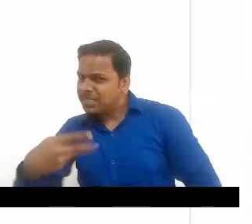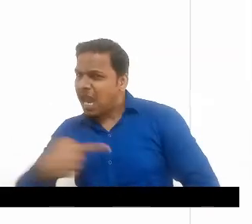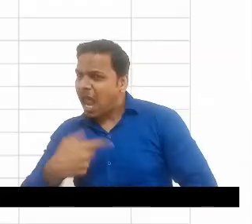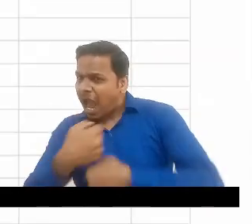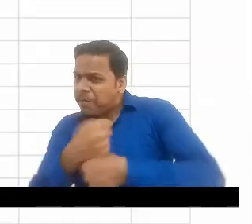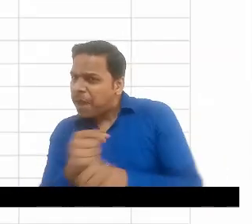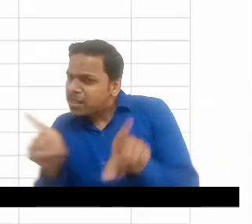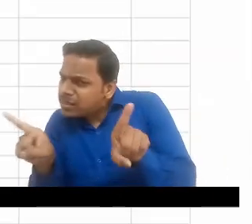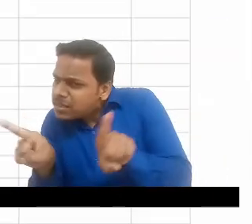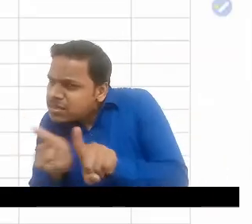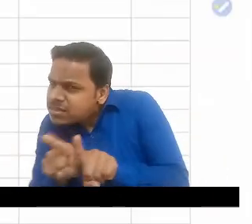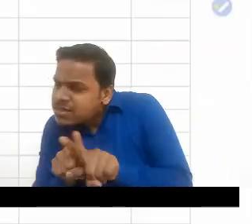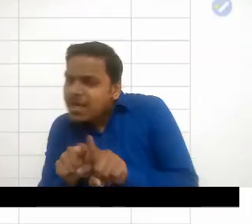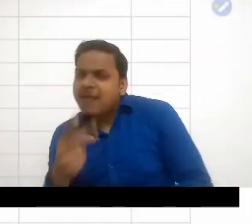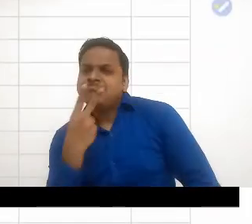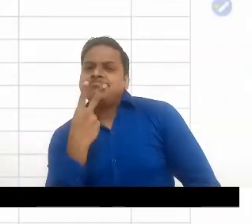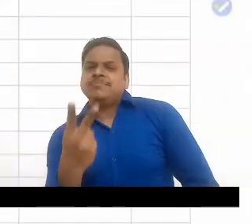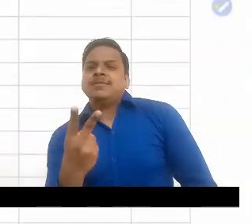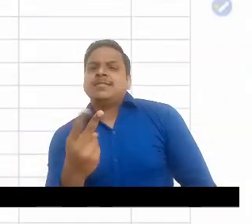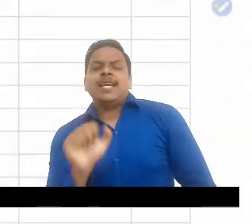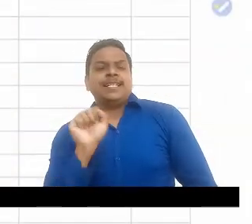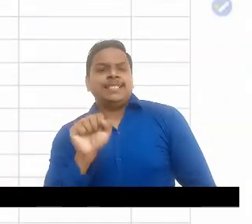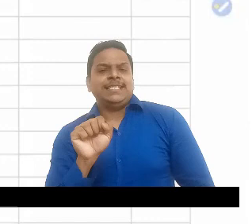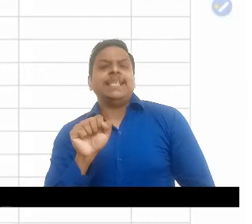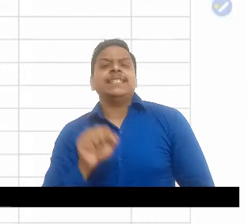I had created. See I could see the same Spreadsheet which